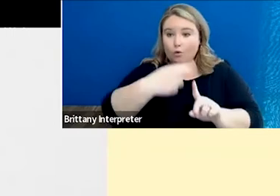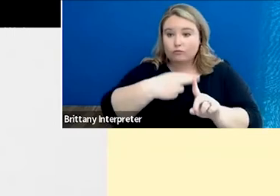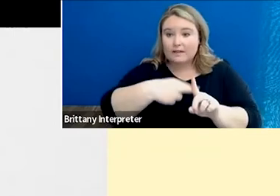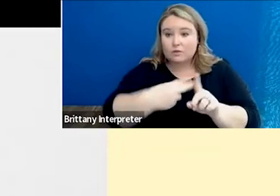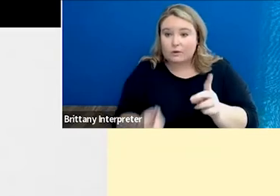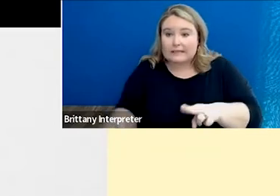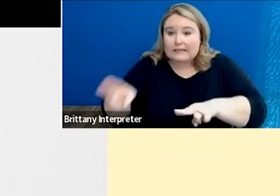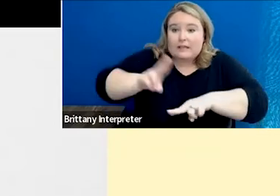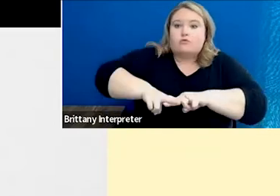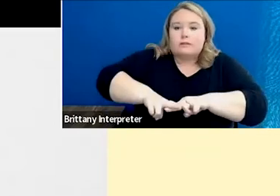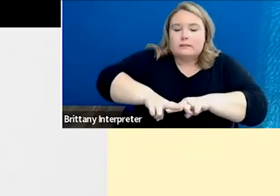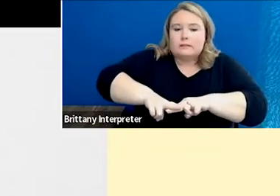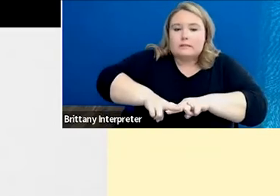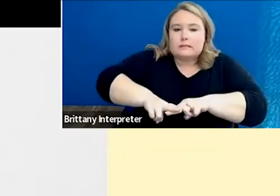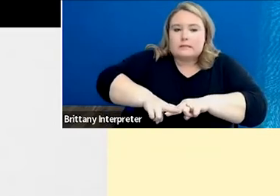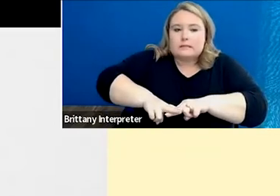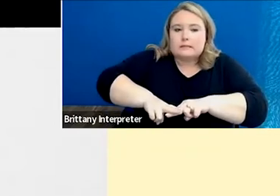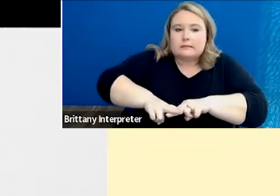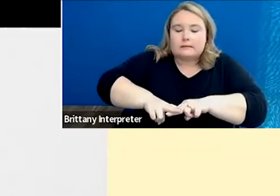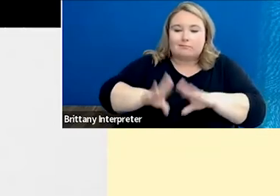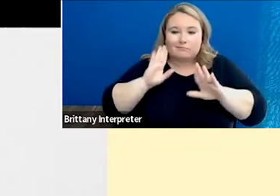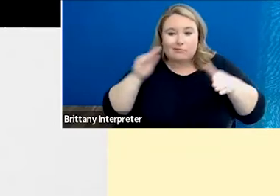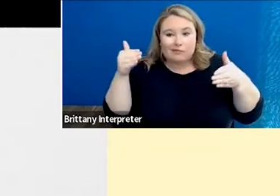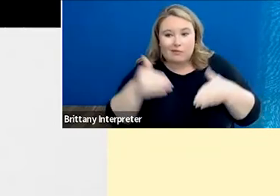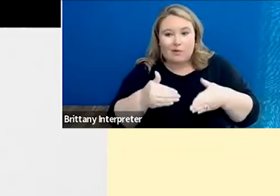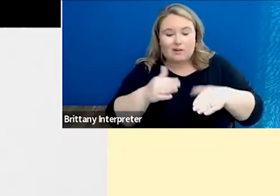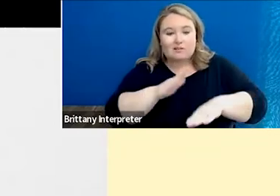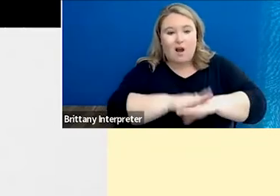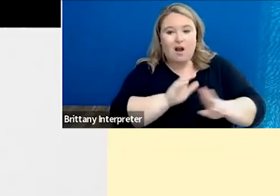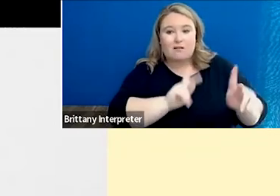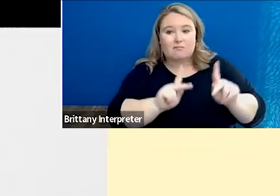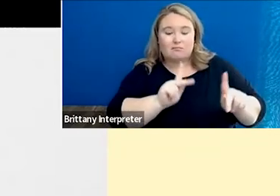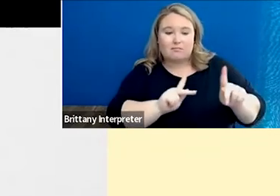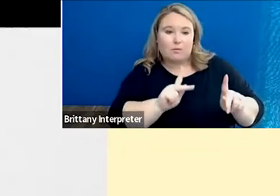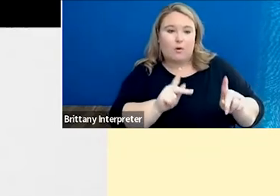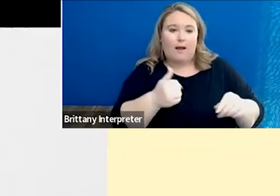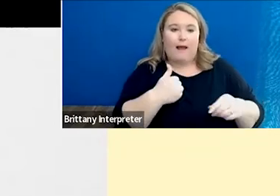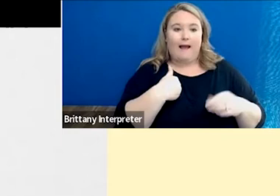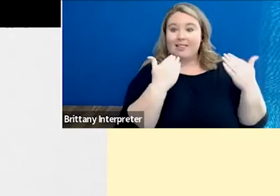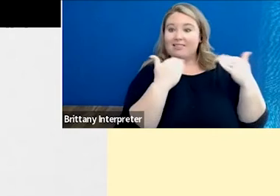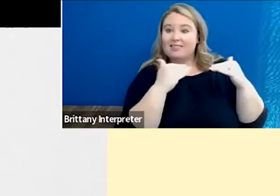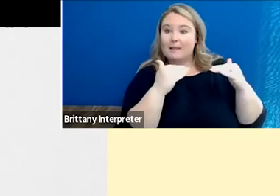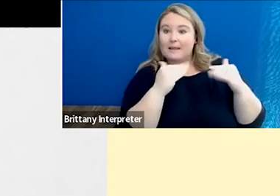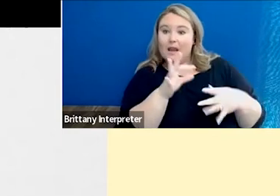of particularly community members that are even more vulnerable. Those that have limited options in terms of their employment